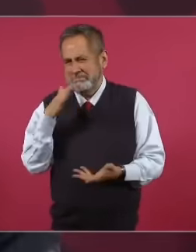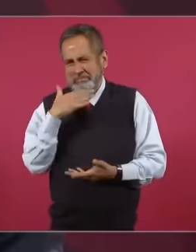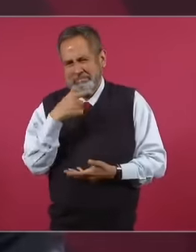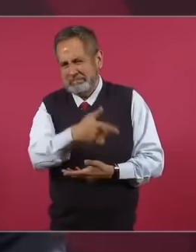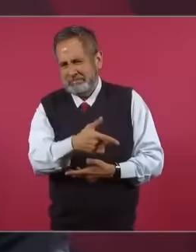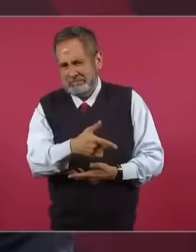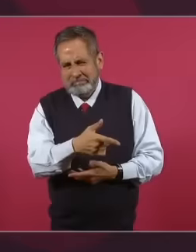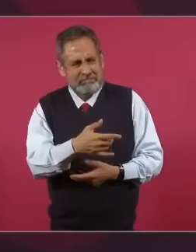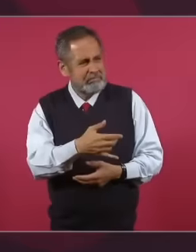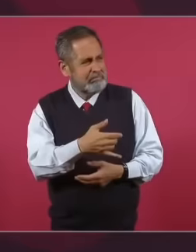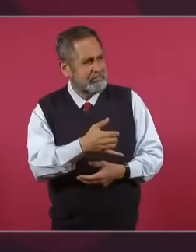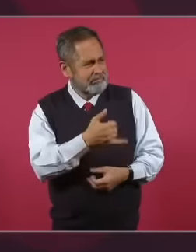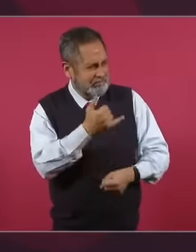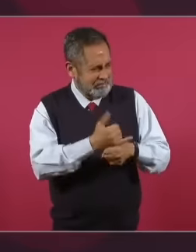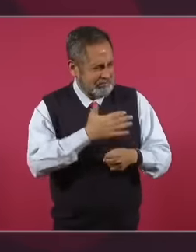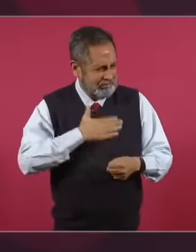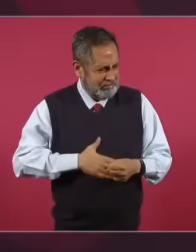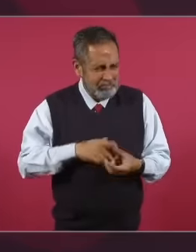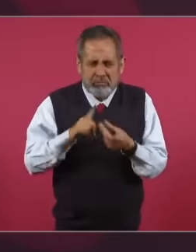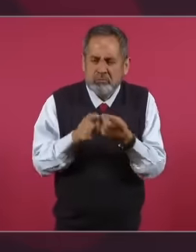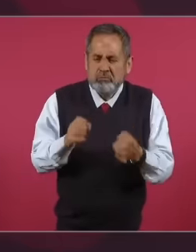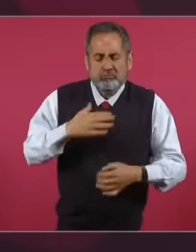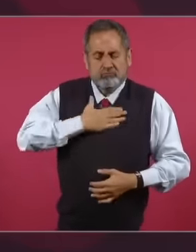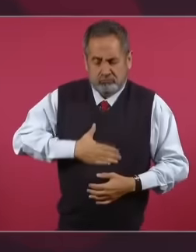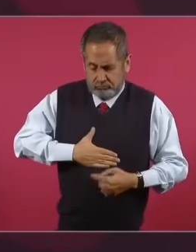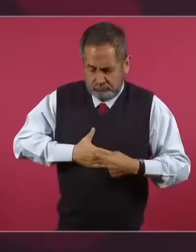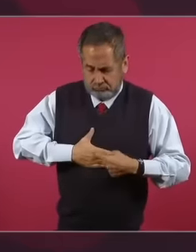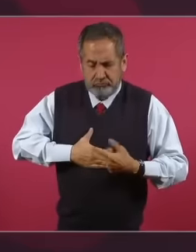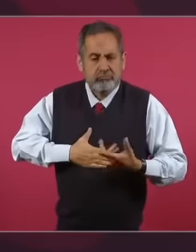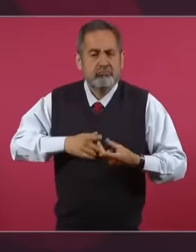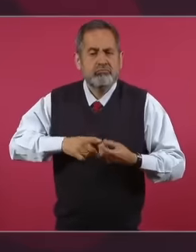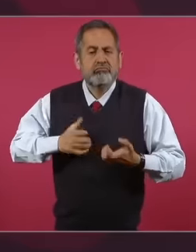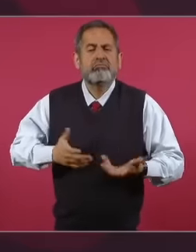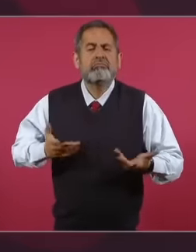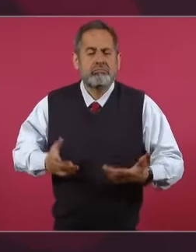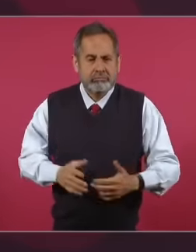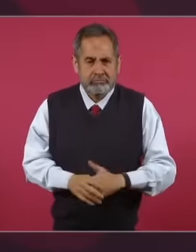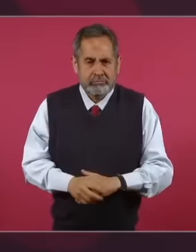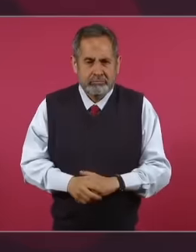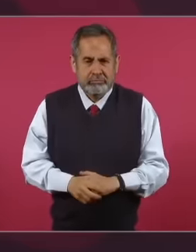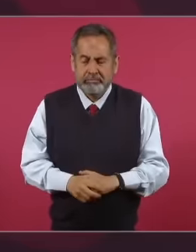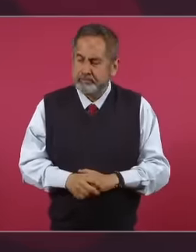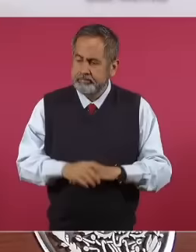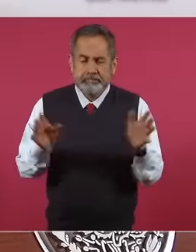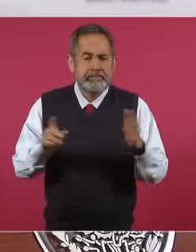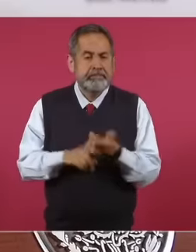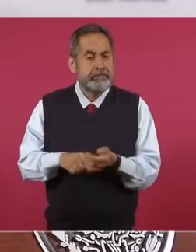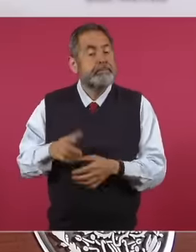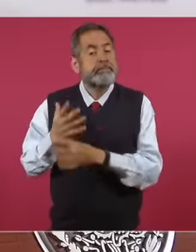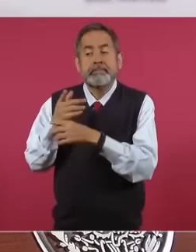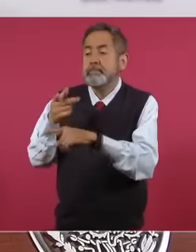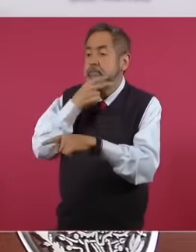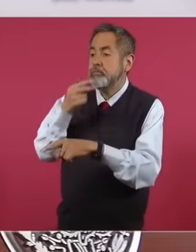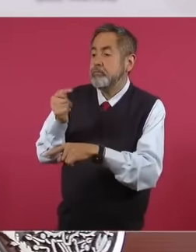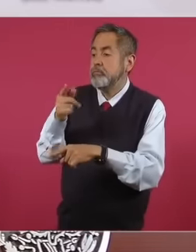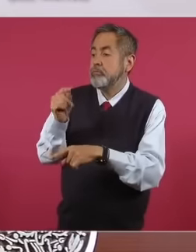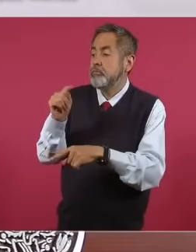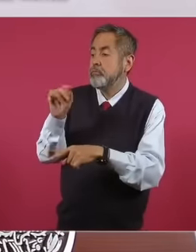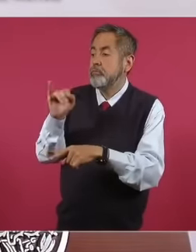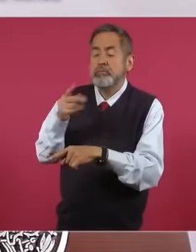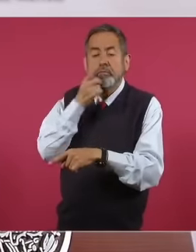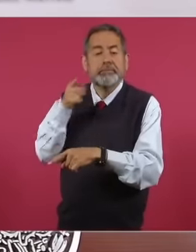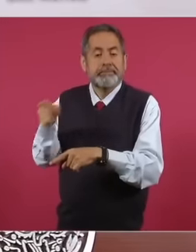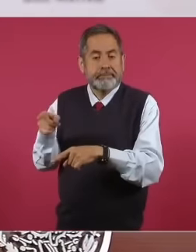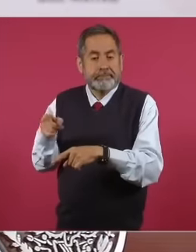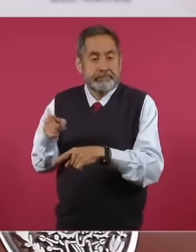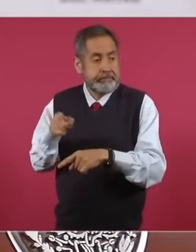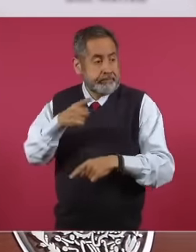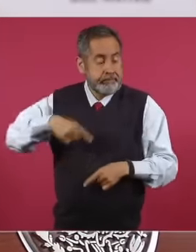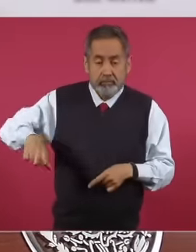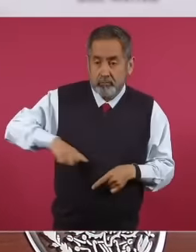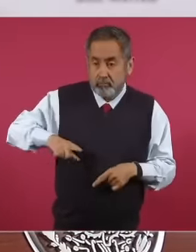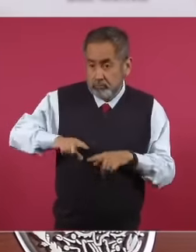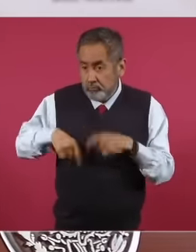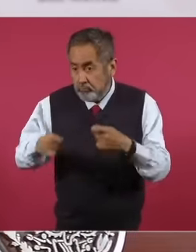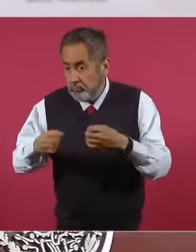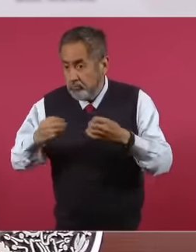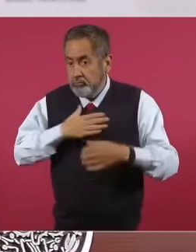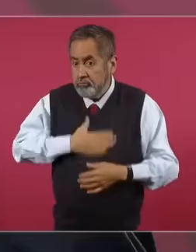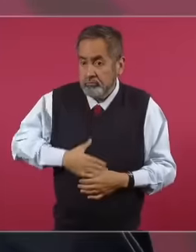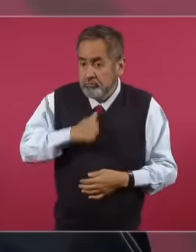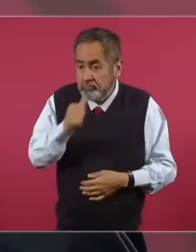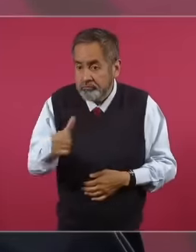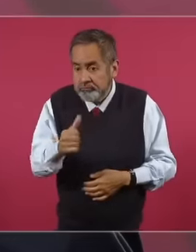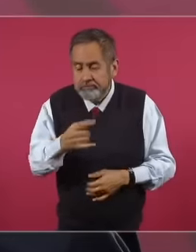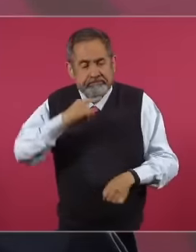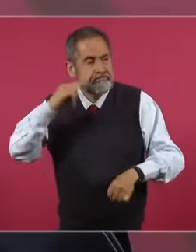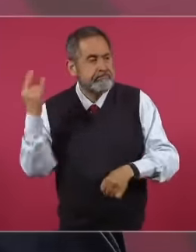justice there but tooy said a state that does not seek justice is nothing more than a gang of